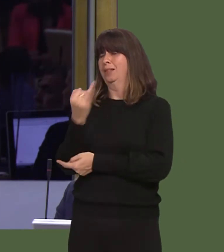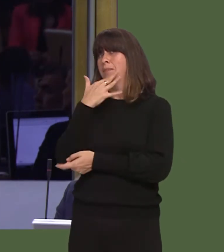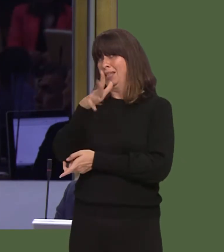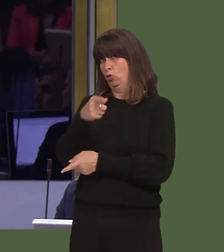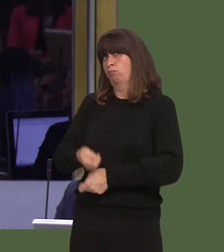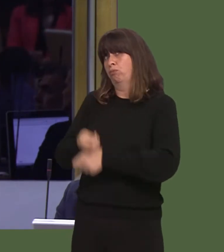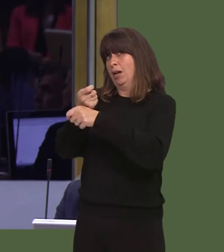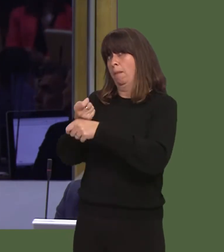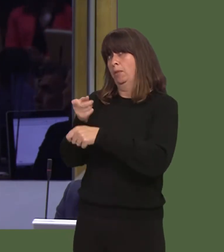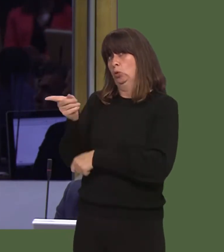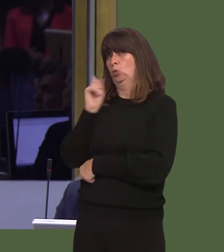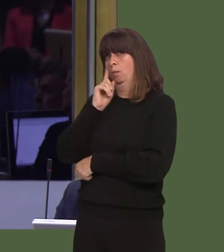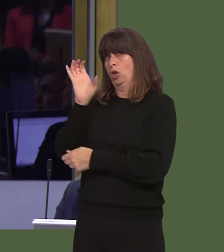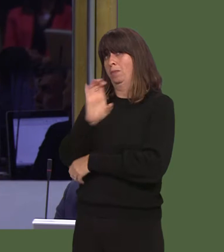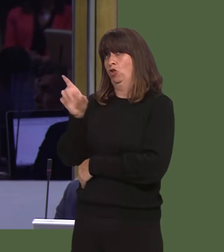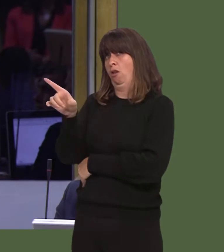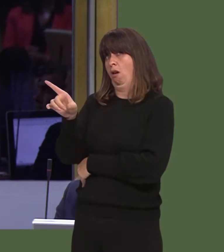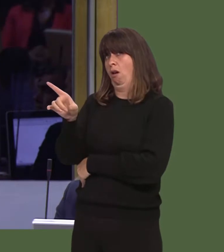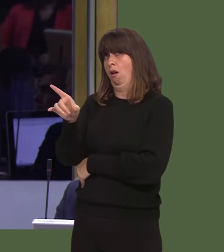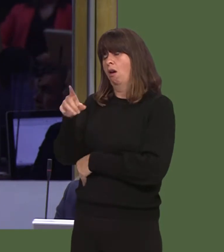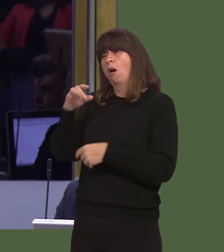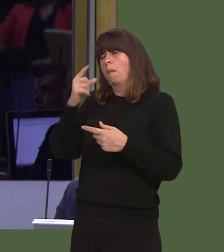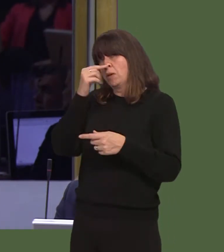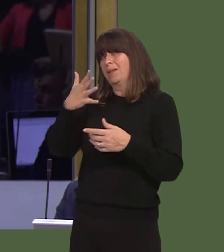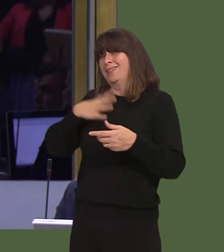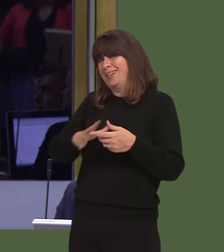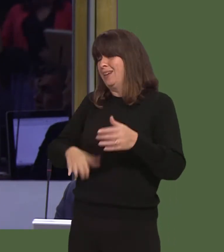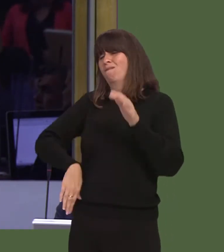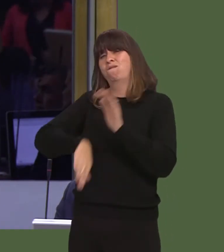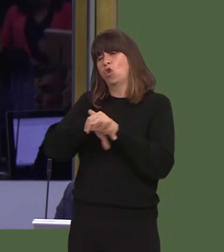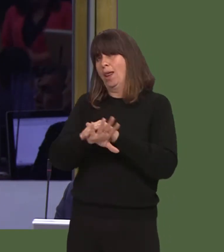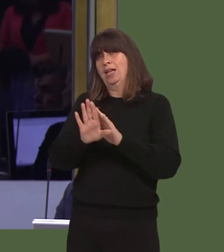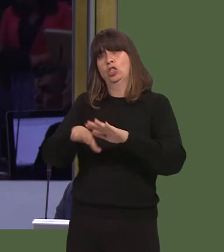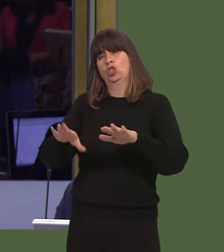to discuss with her if we may need to take further steps to fully incorporate the UN